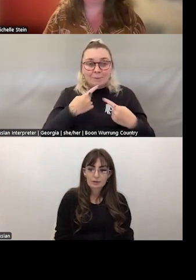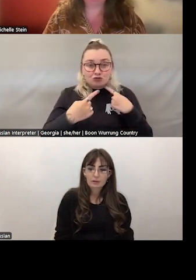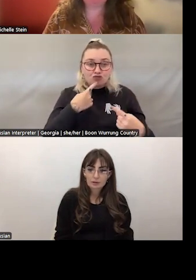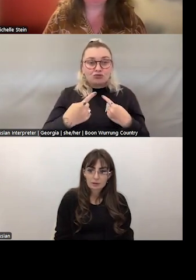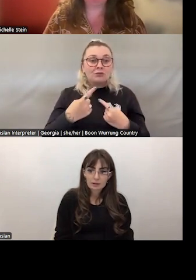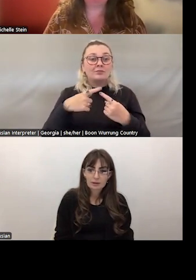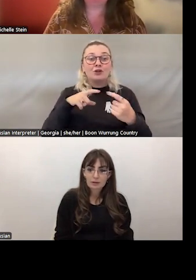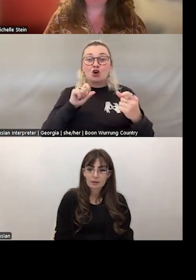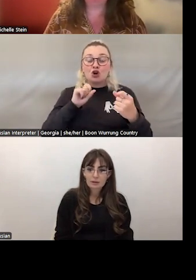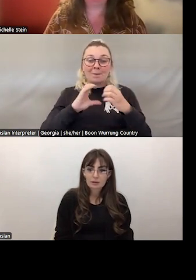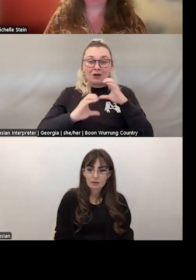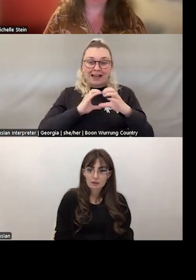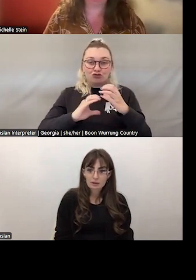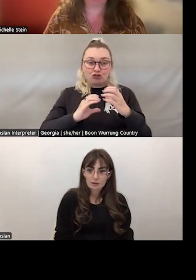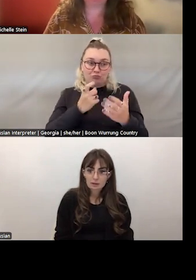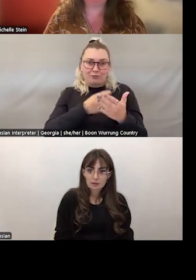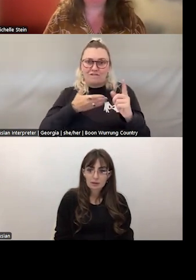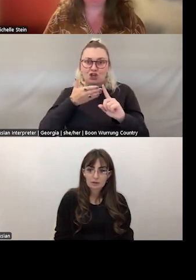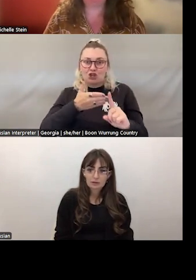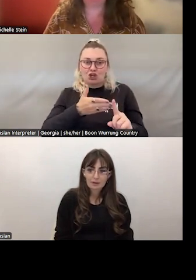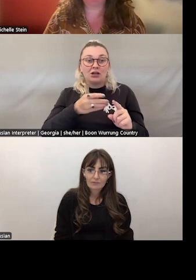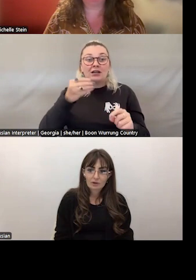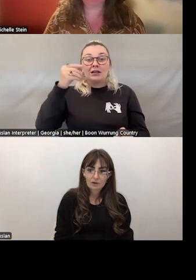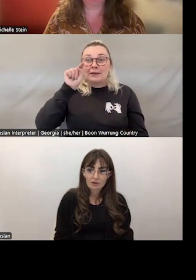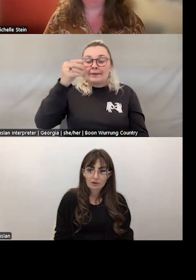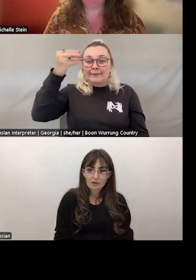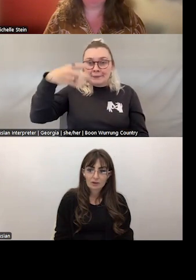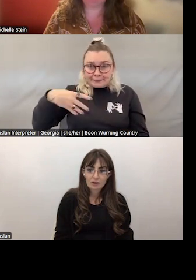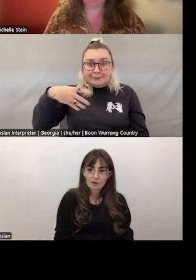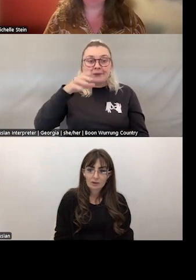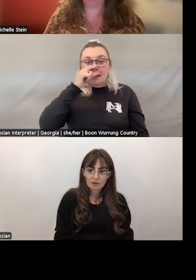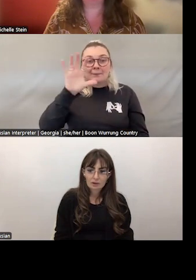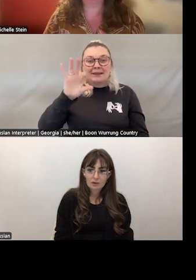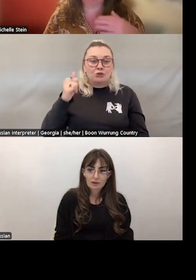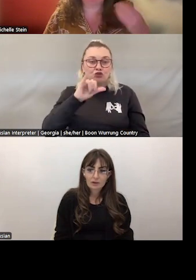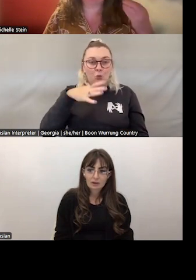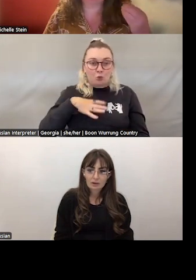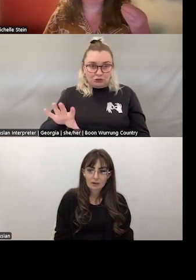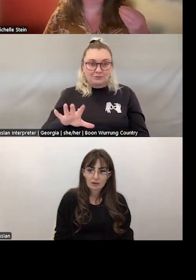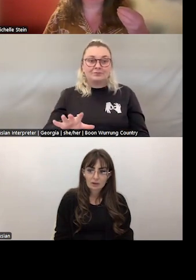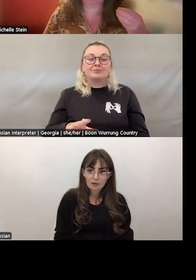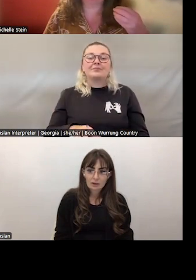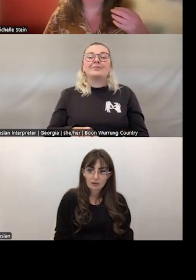Communication preference. This is a drop-down. You can choose what you want. I will talk to that when